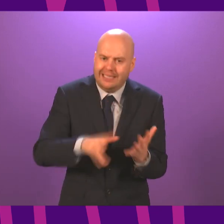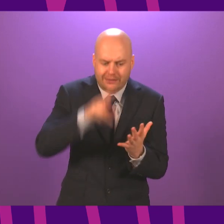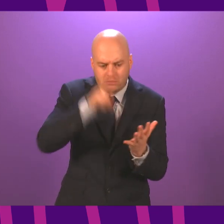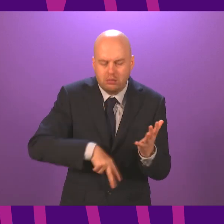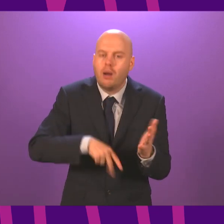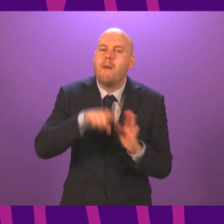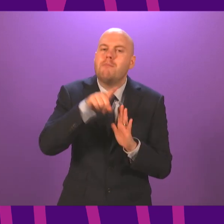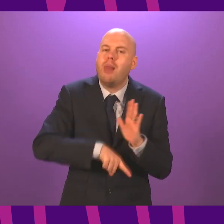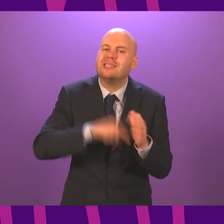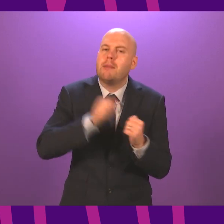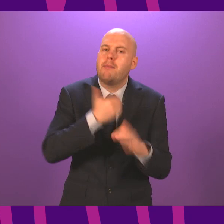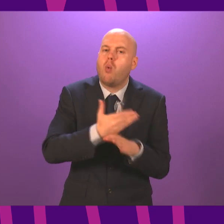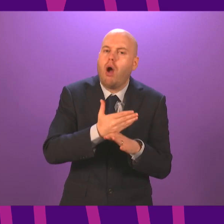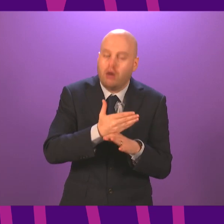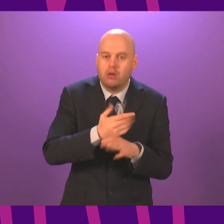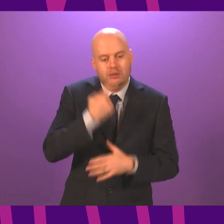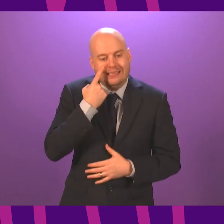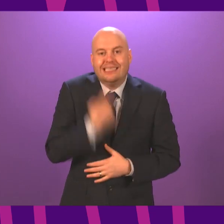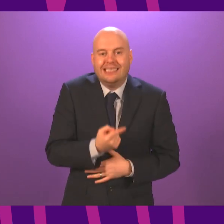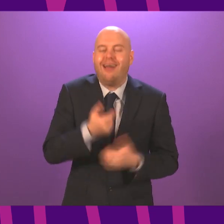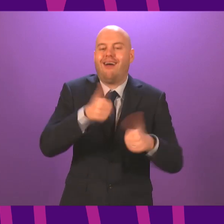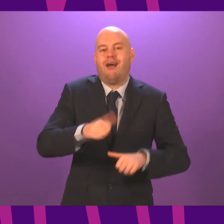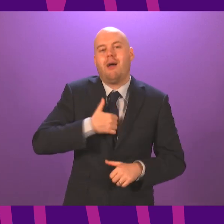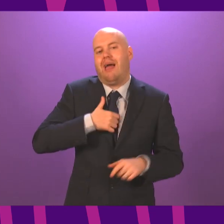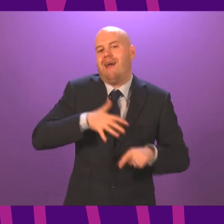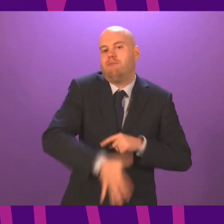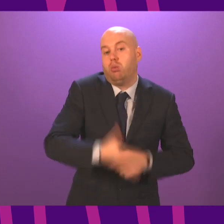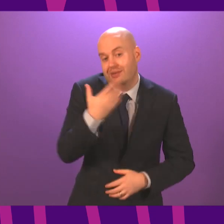and see the real impact that they have had on the policy that we, as a Government, have developed.